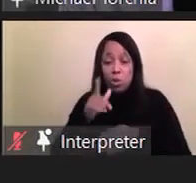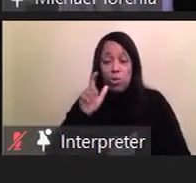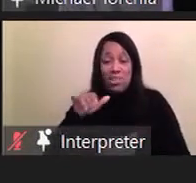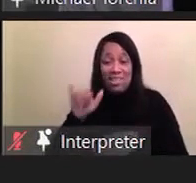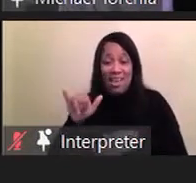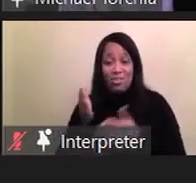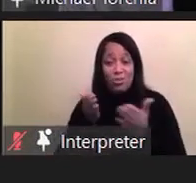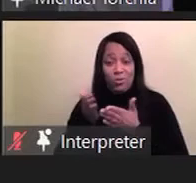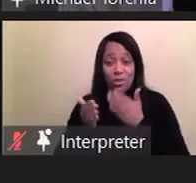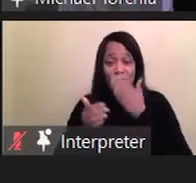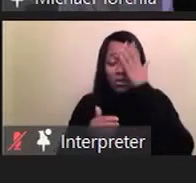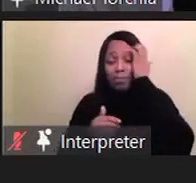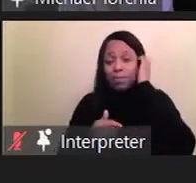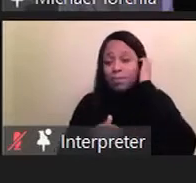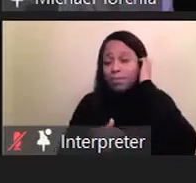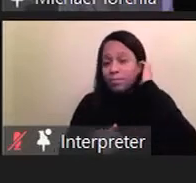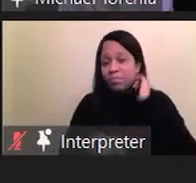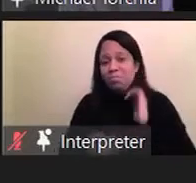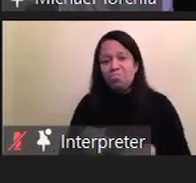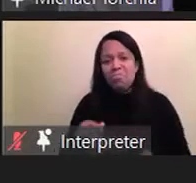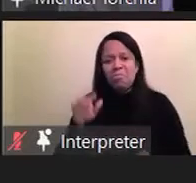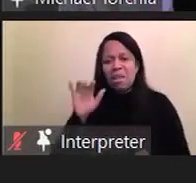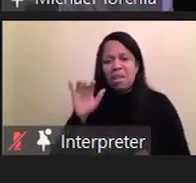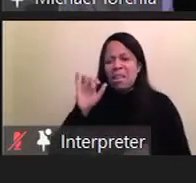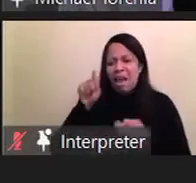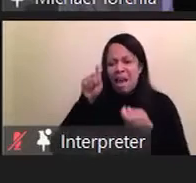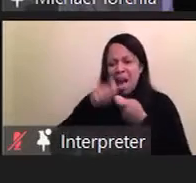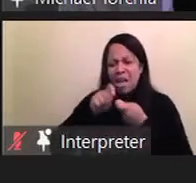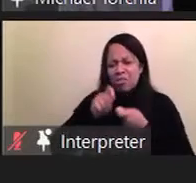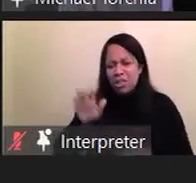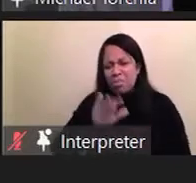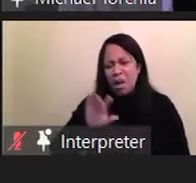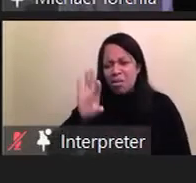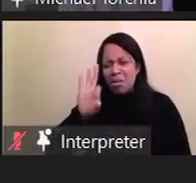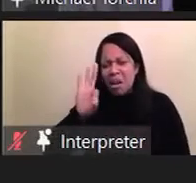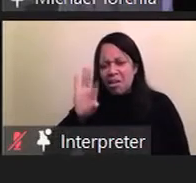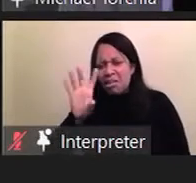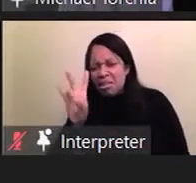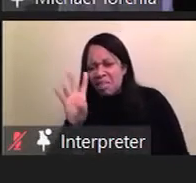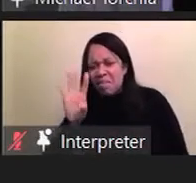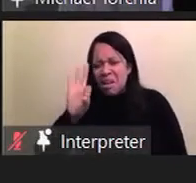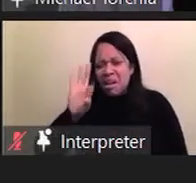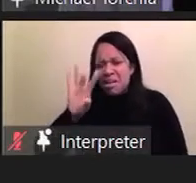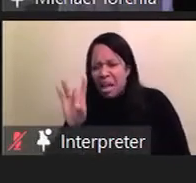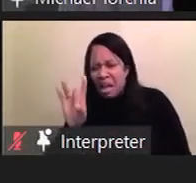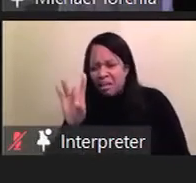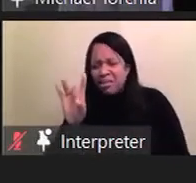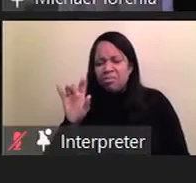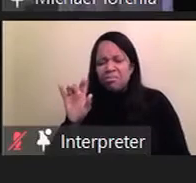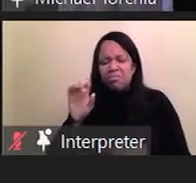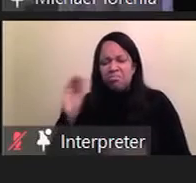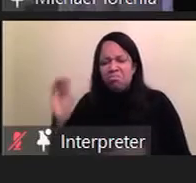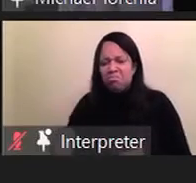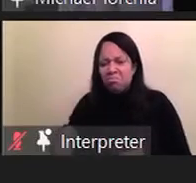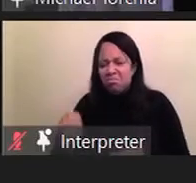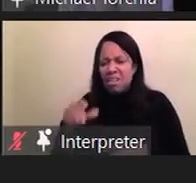with 97%, 98% accuracy. And all this happens within two to four seconds,